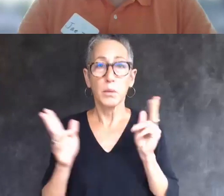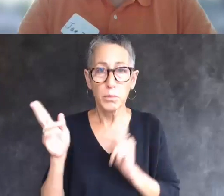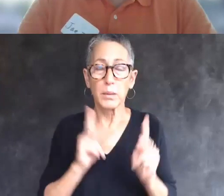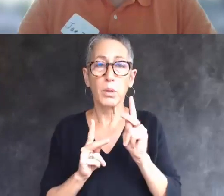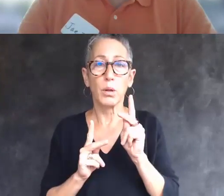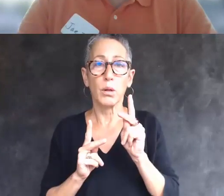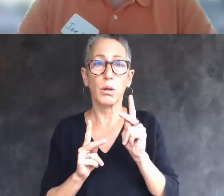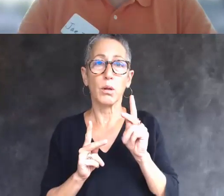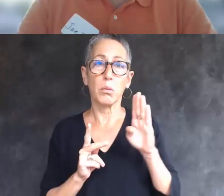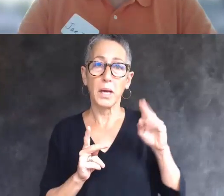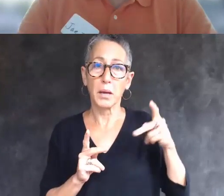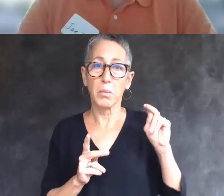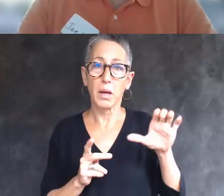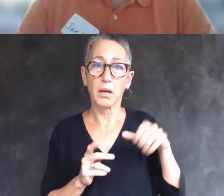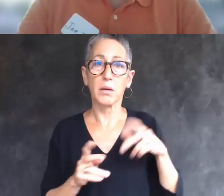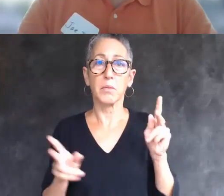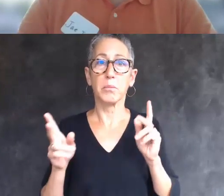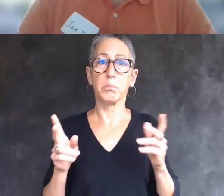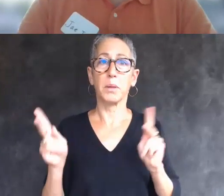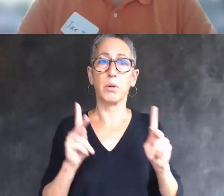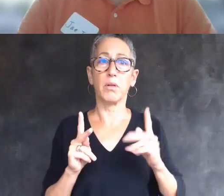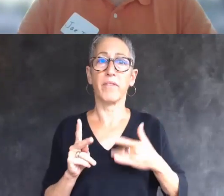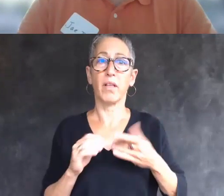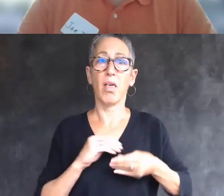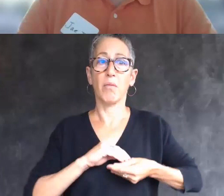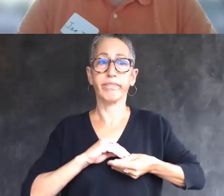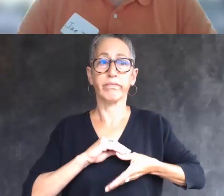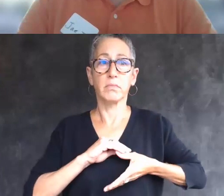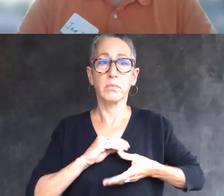deprecating deficiency, a sense that on top of that, the disability,